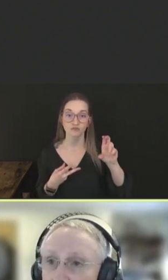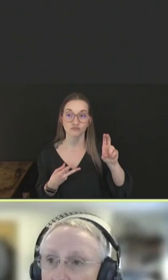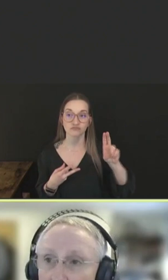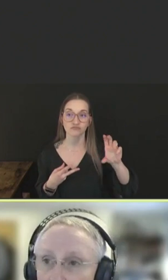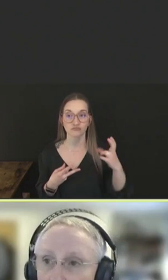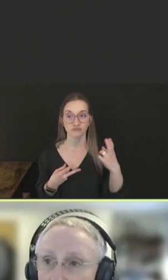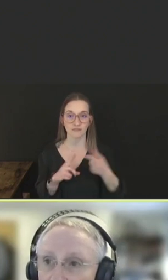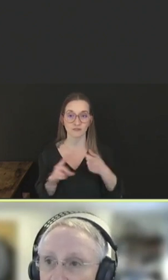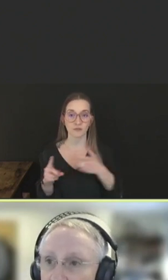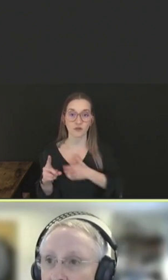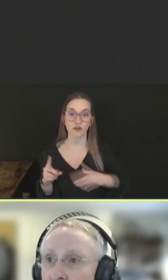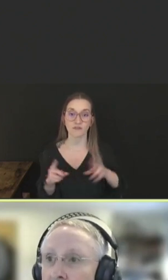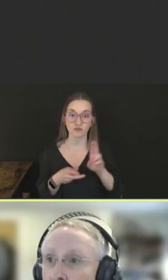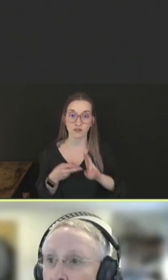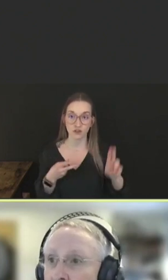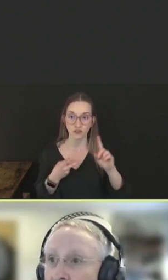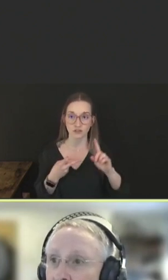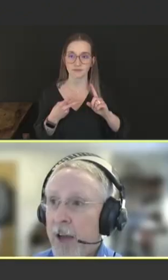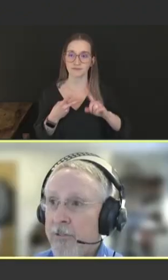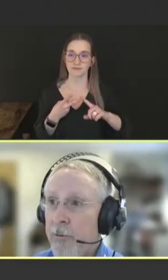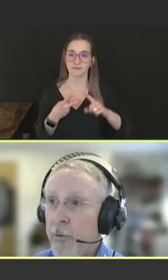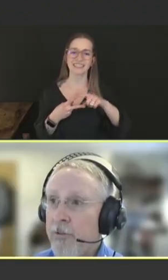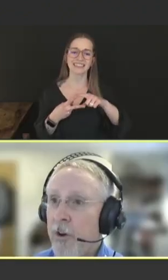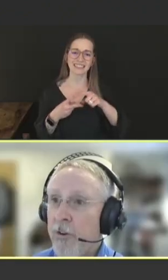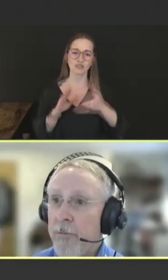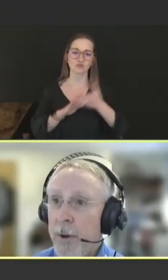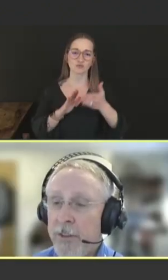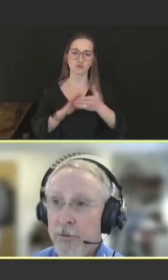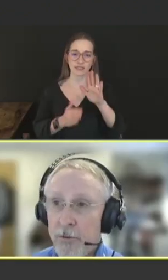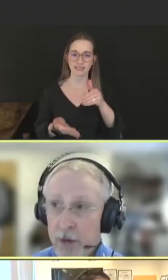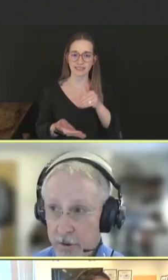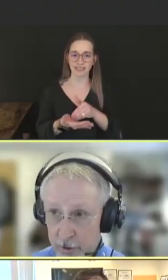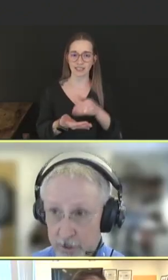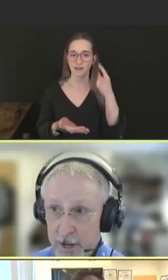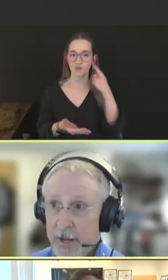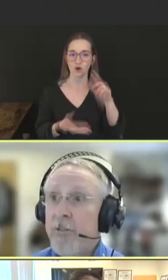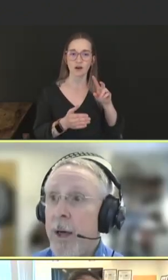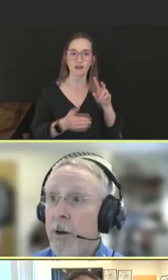Dr. Barouch runs the center for virology and vaccine research at Beth Israel Deaconess